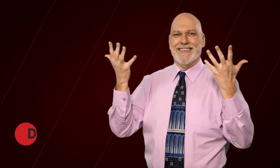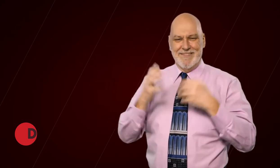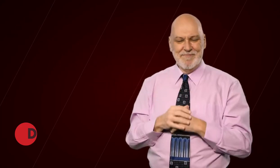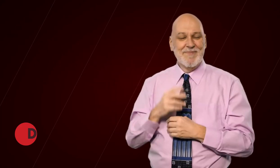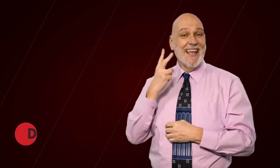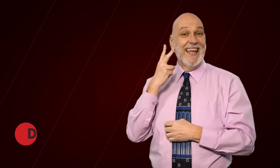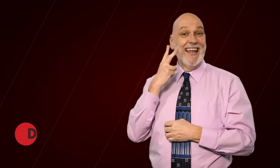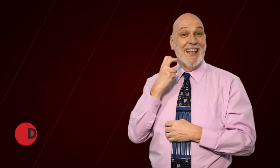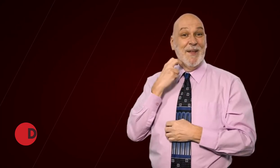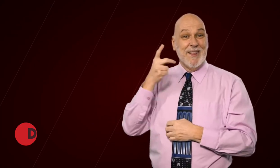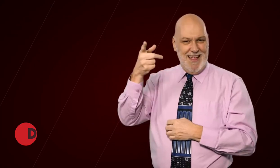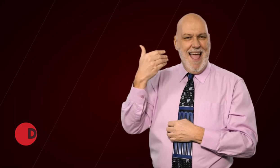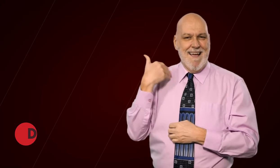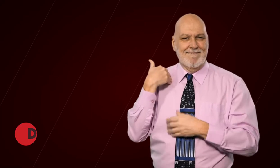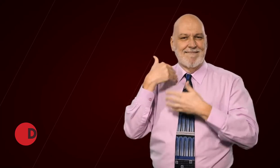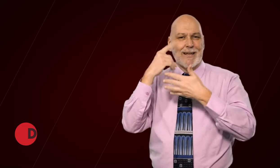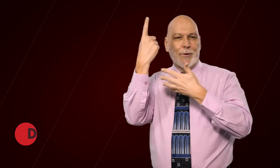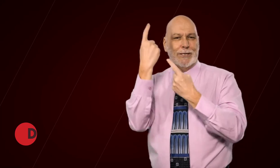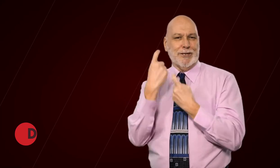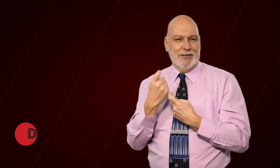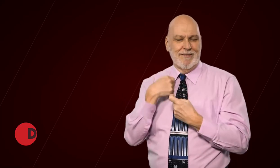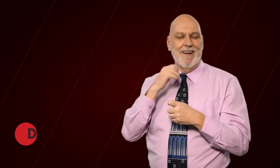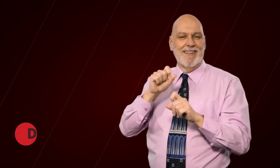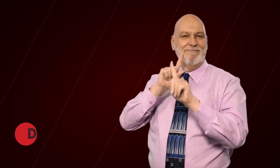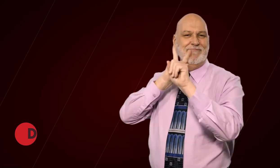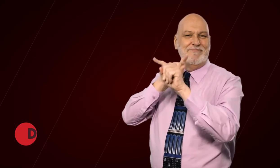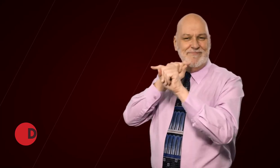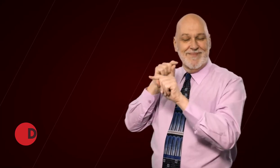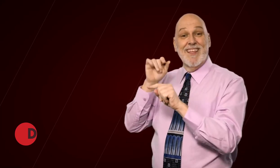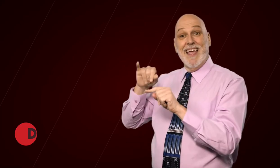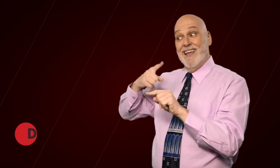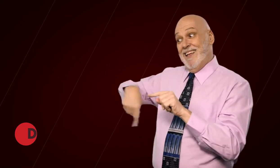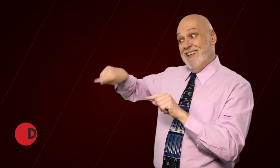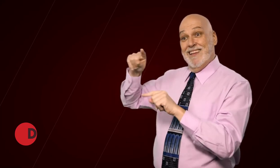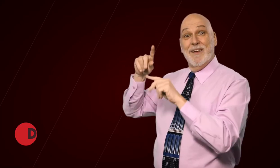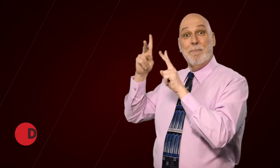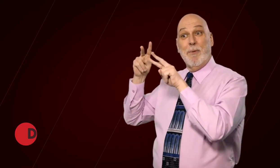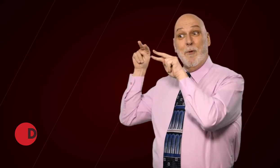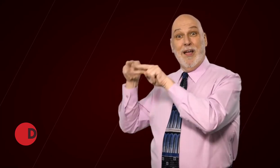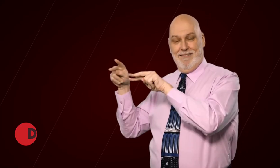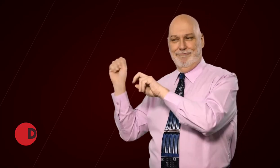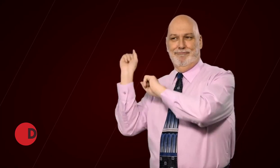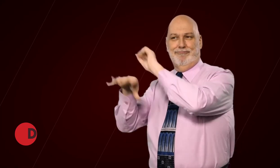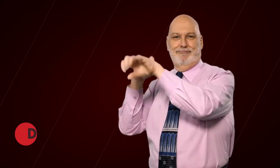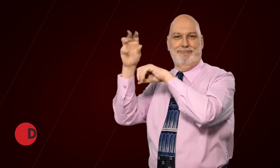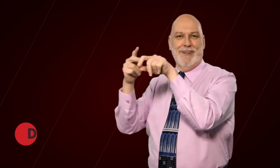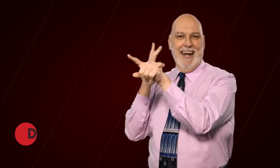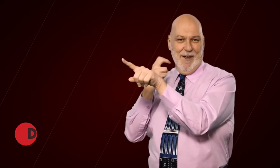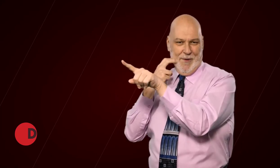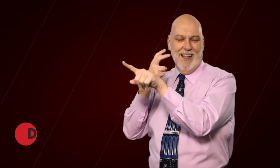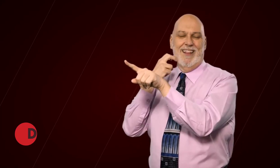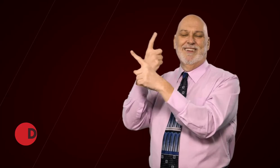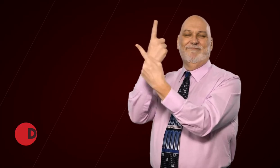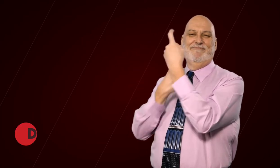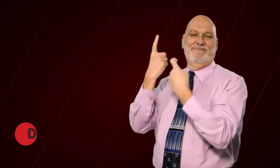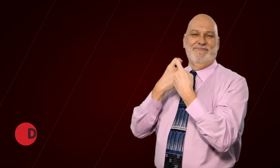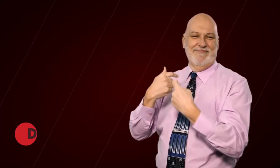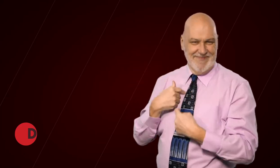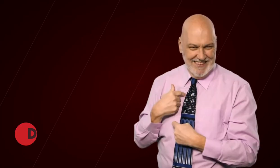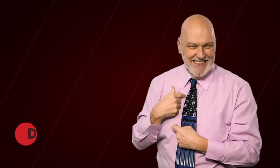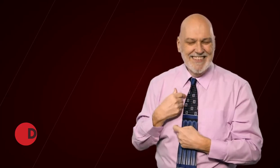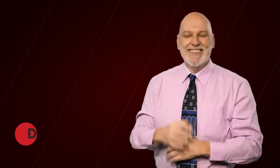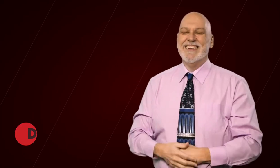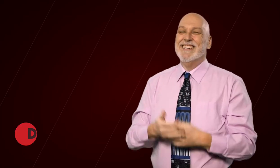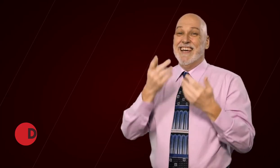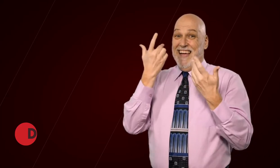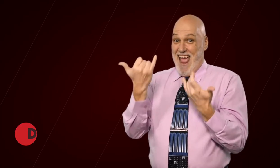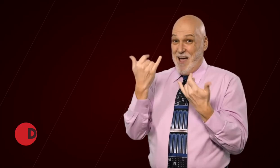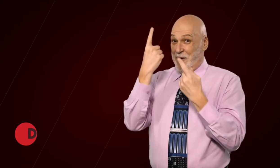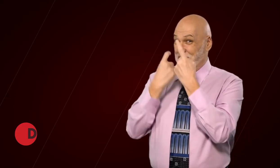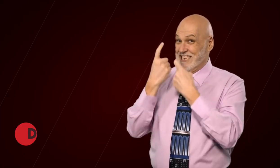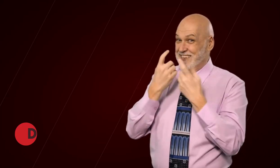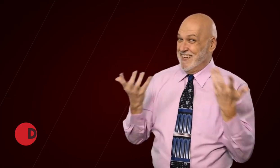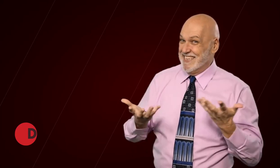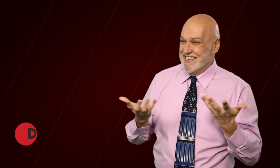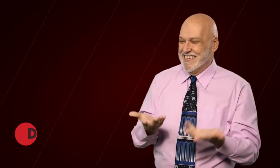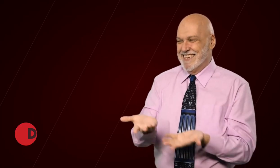Nicole, what are some of the questions our viewers asked?